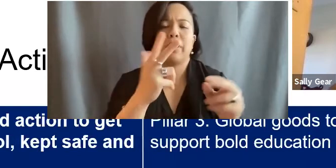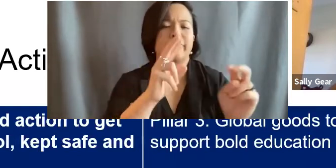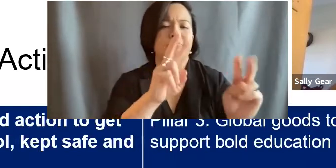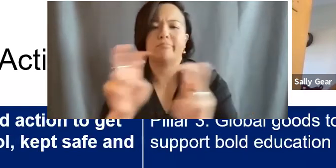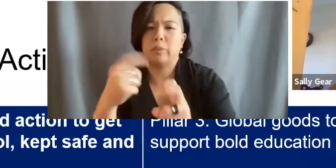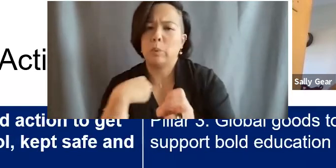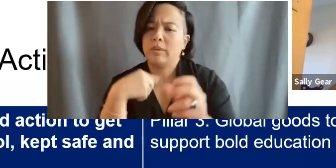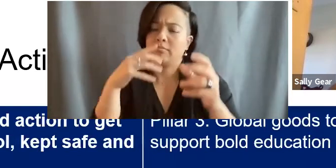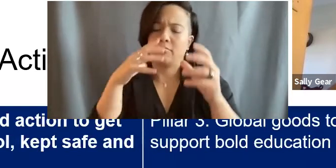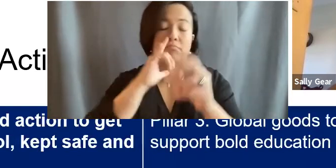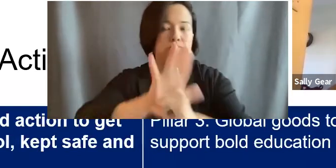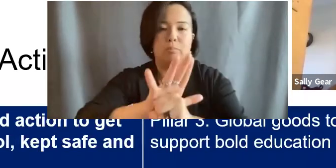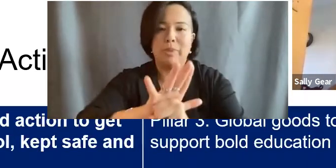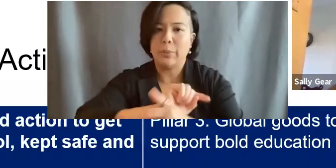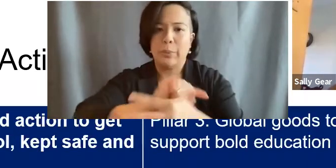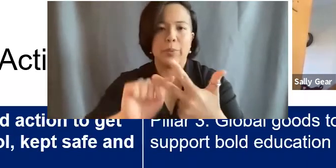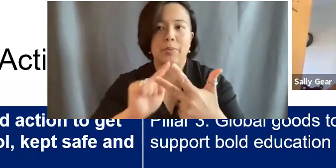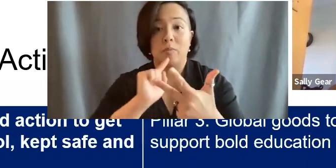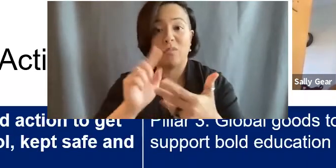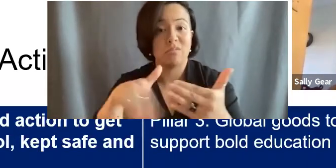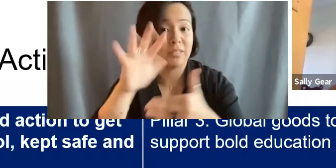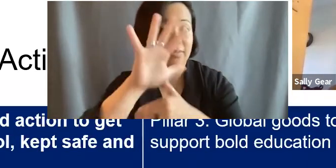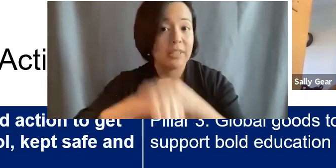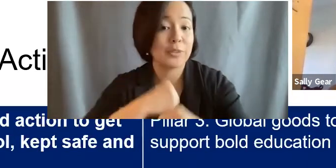five years. So maybe if we can go to the next slide if that's —